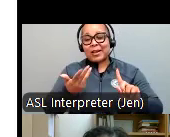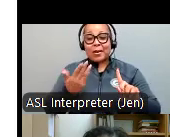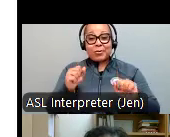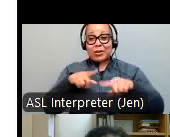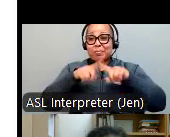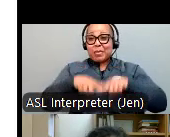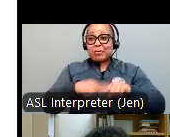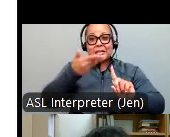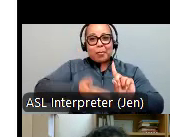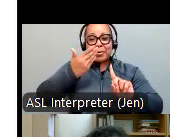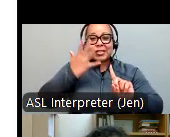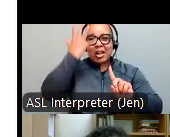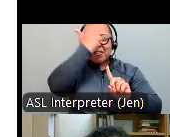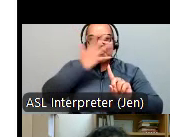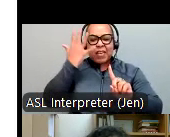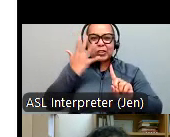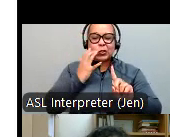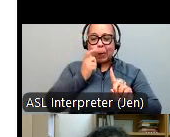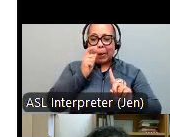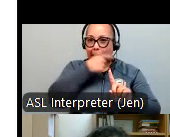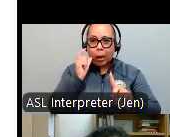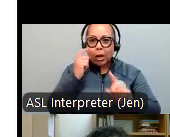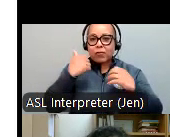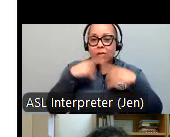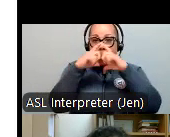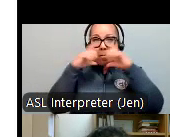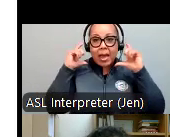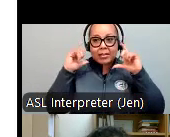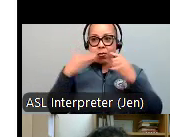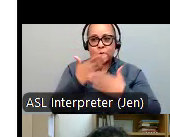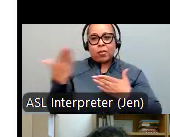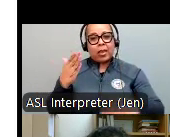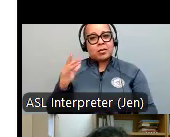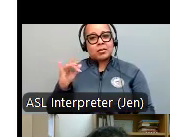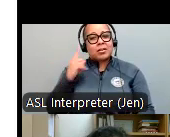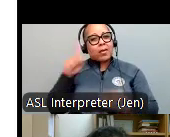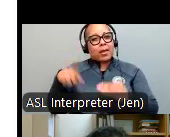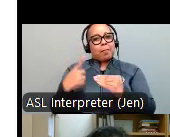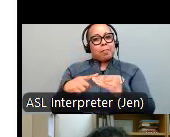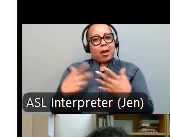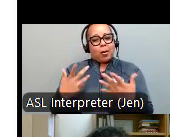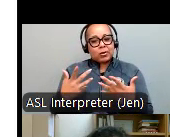someone's facial hair or if you're wearing a mask. Those are just things to think about. And it's